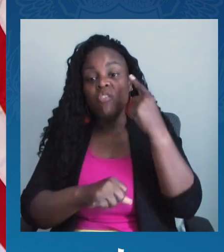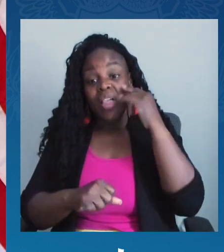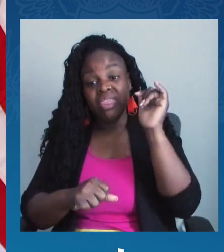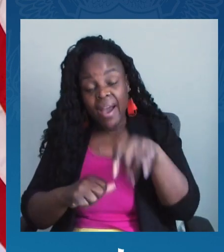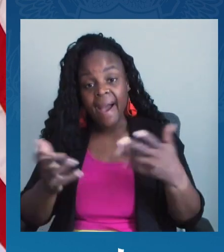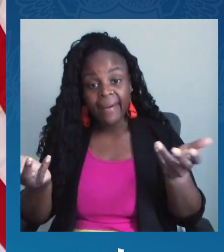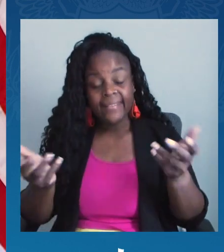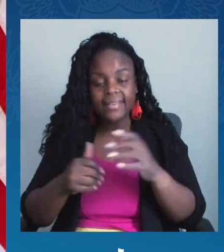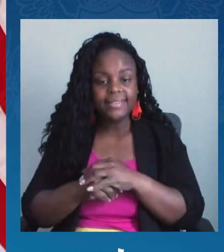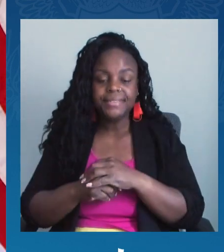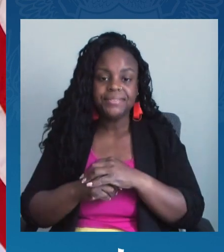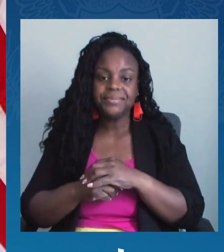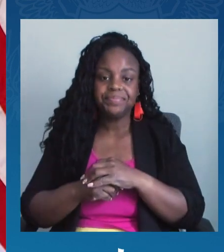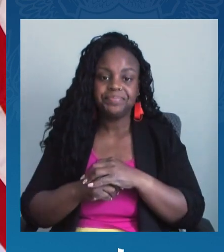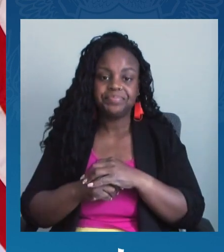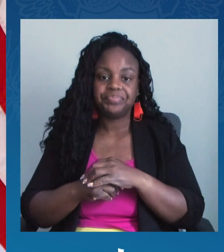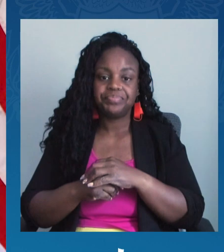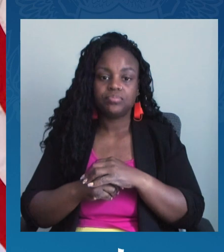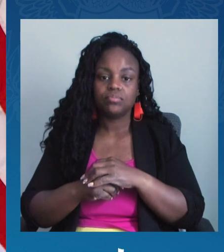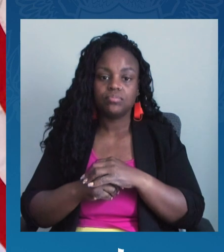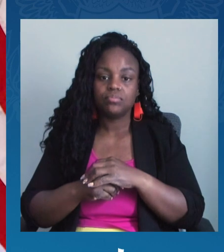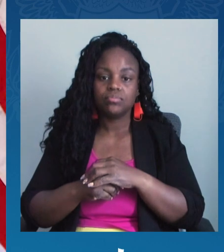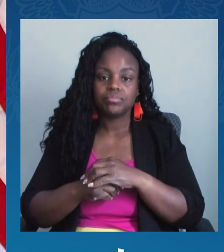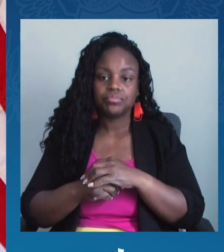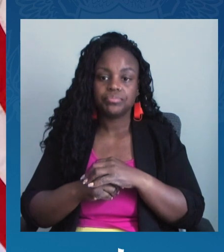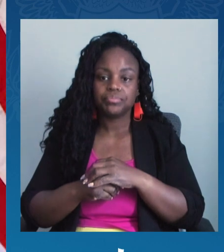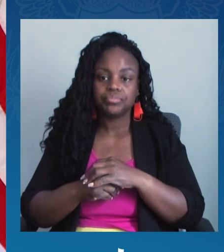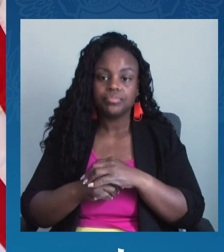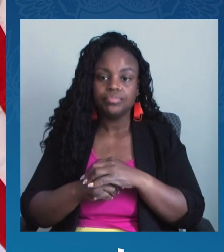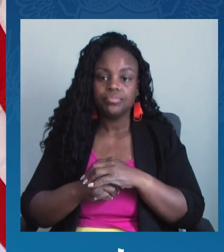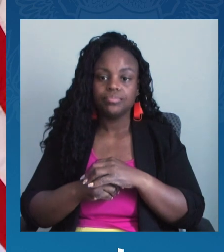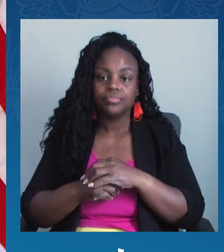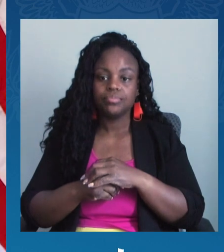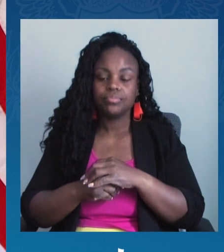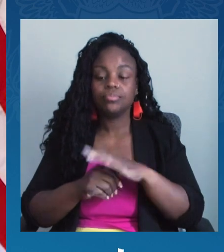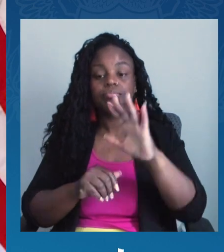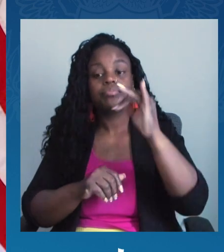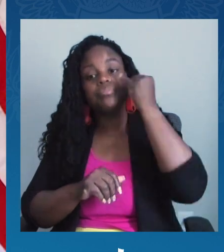And if that's the former court of Thurgood Marshall wants to.